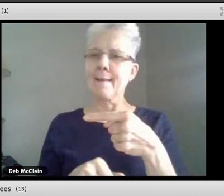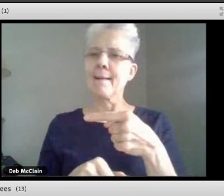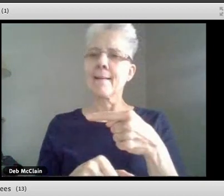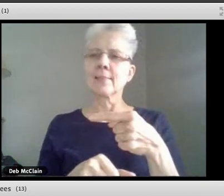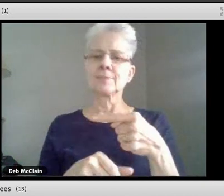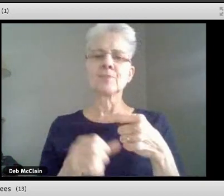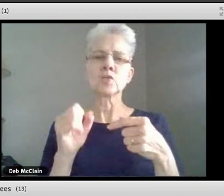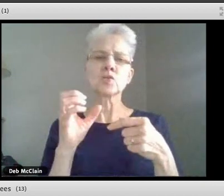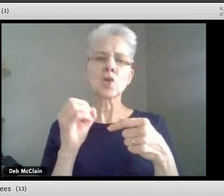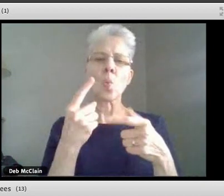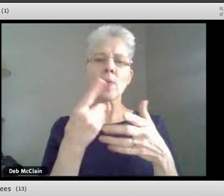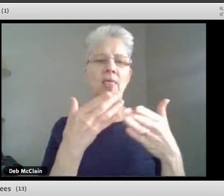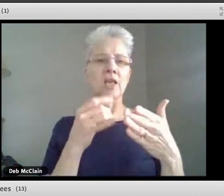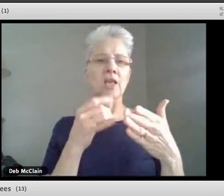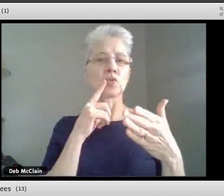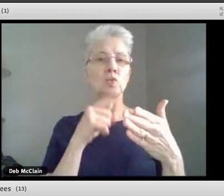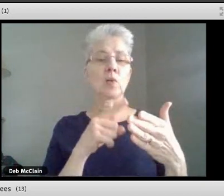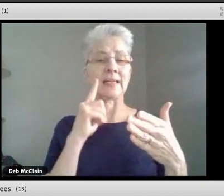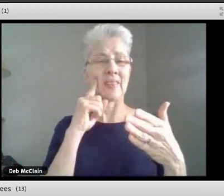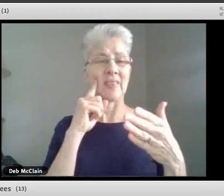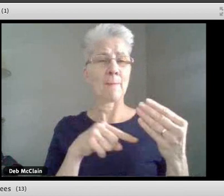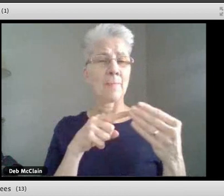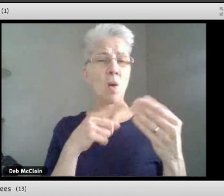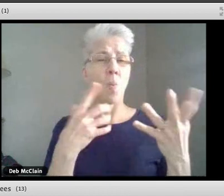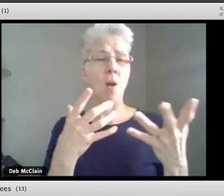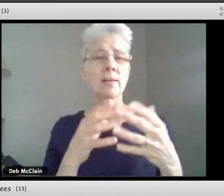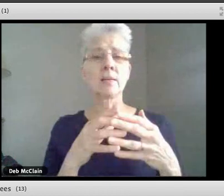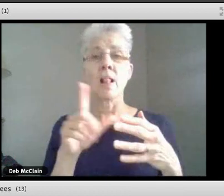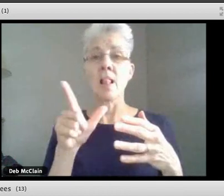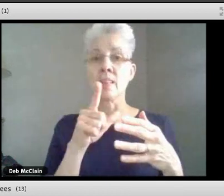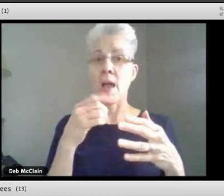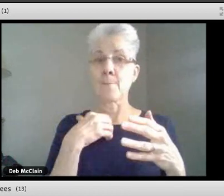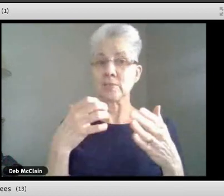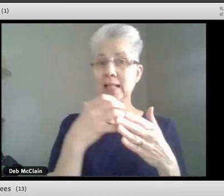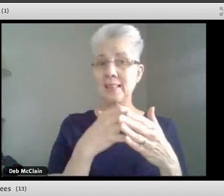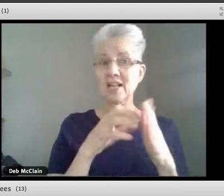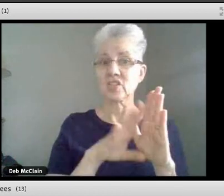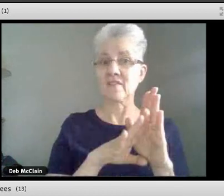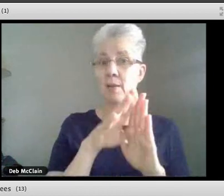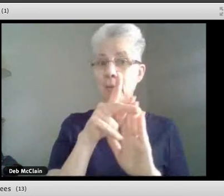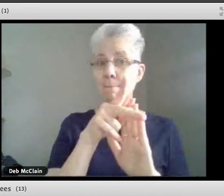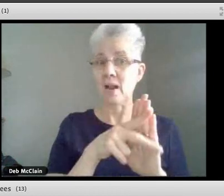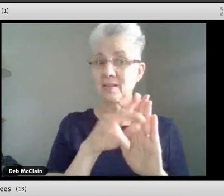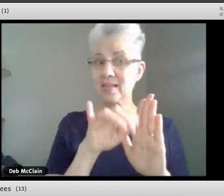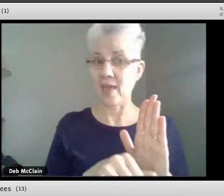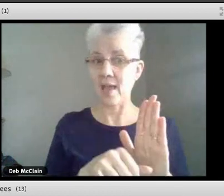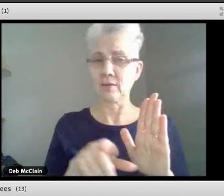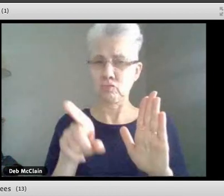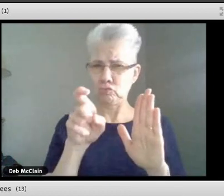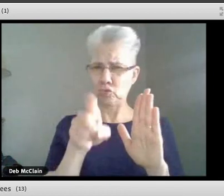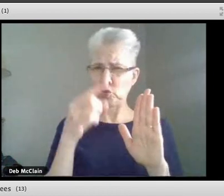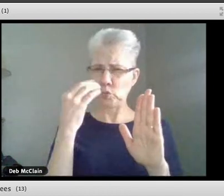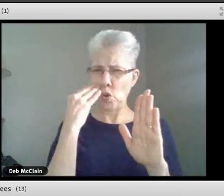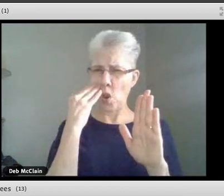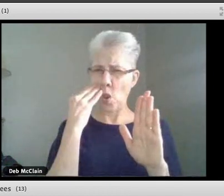is your library's collection development policy. Do you know, just off the top of your head... You can type yes or no, and if you type no, it's okay.